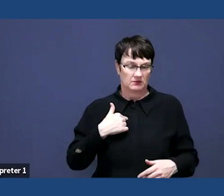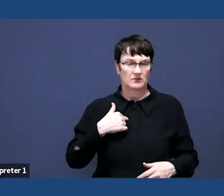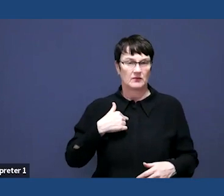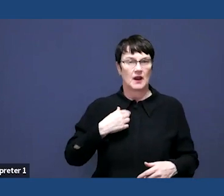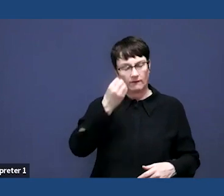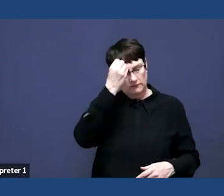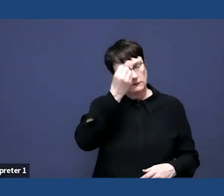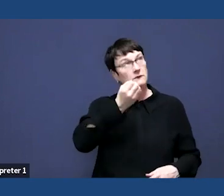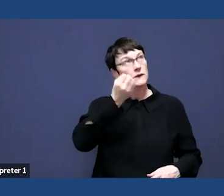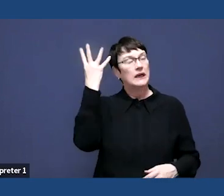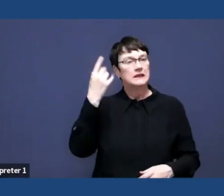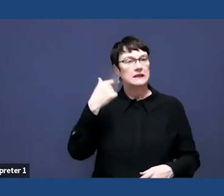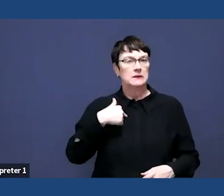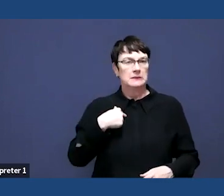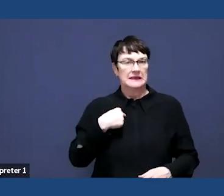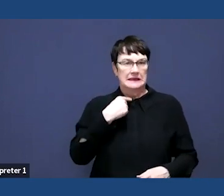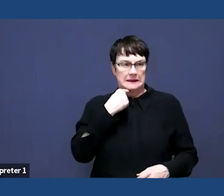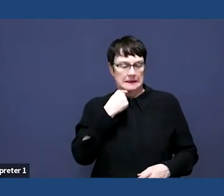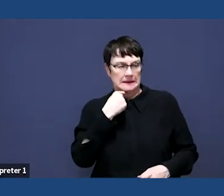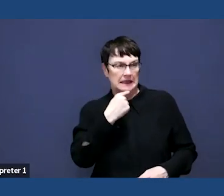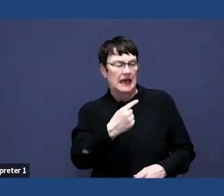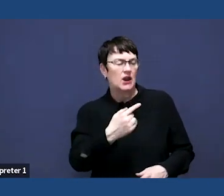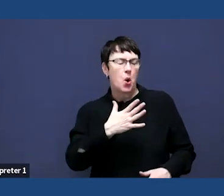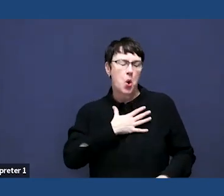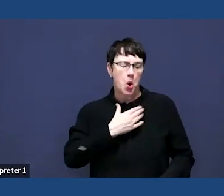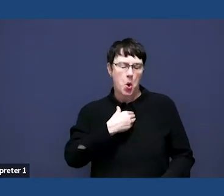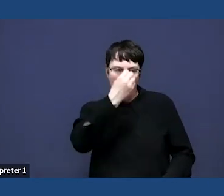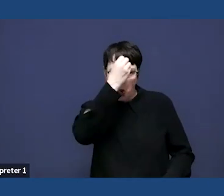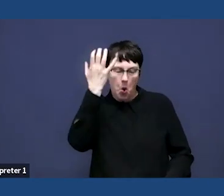My 14-year-old forgets things, and she doesn't say it's because she's a teenager.